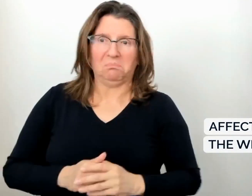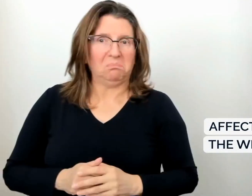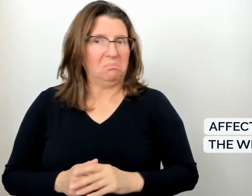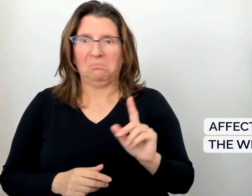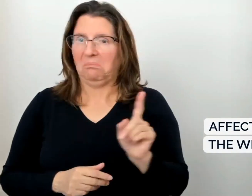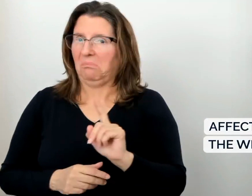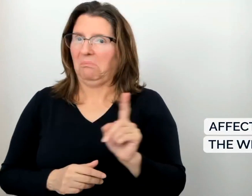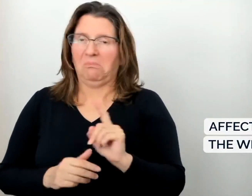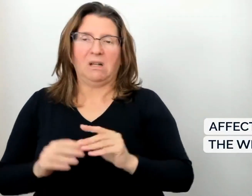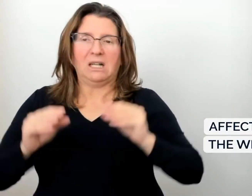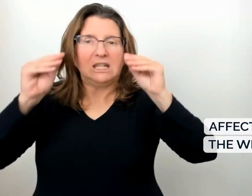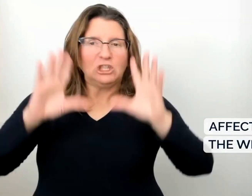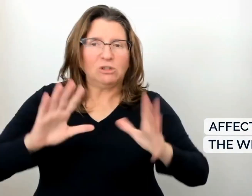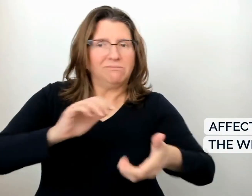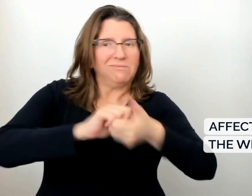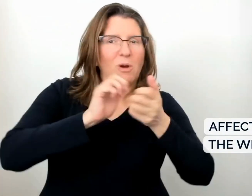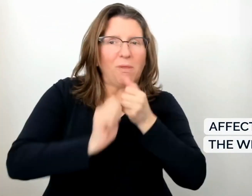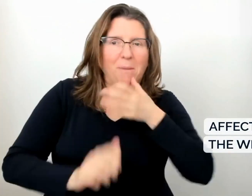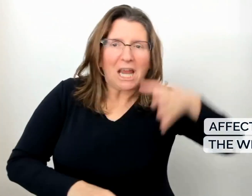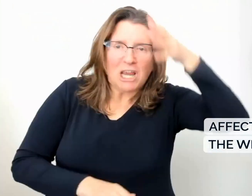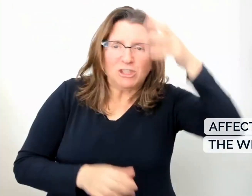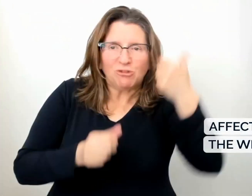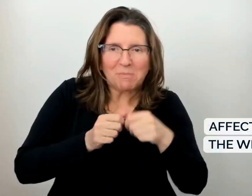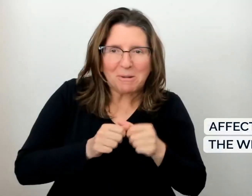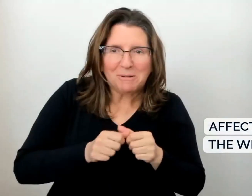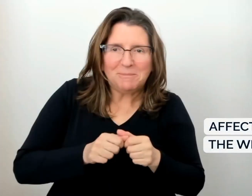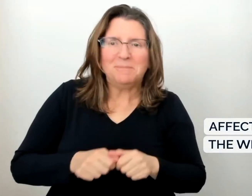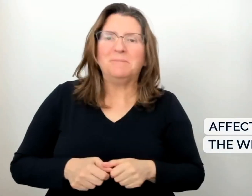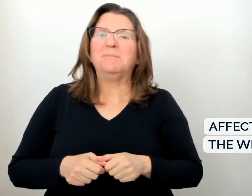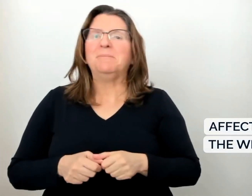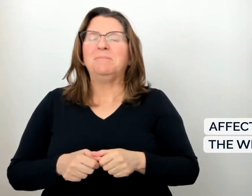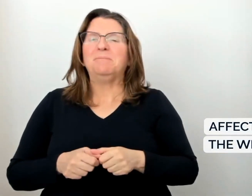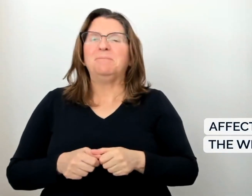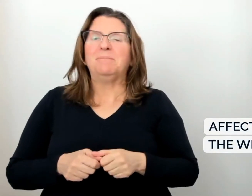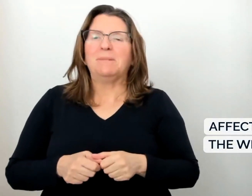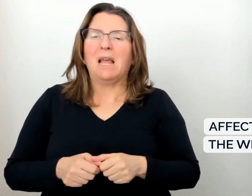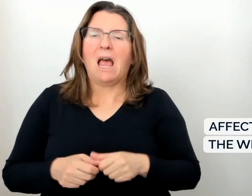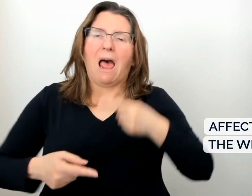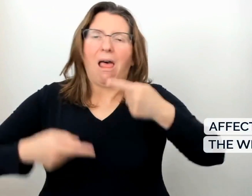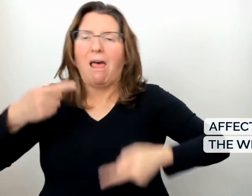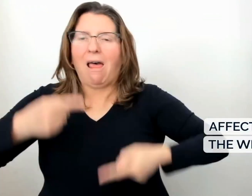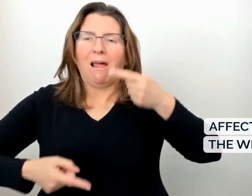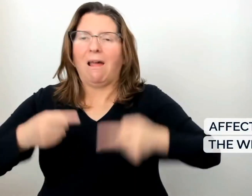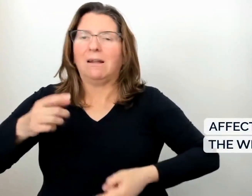Remember from my earlier lecture when I shared that teachers had closer relationships with parents?